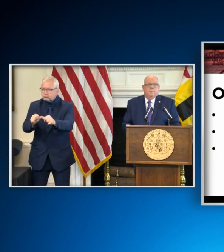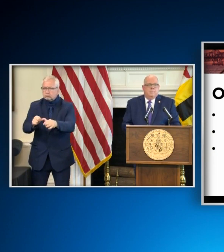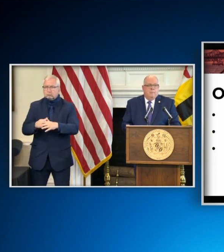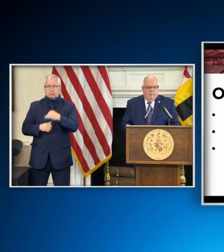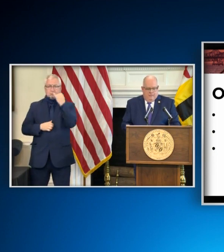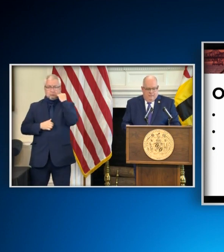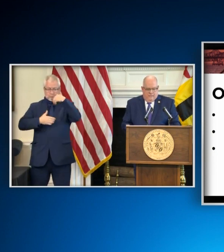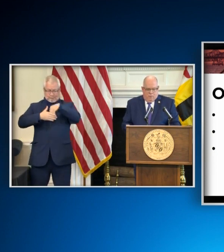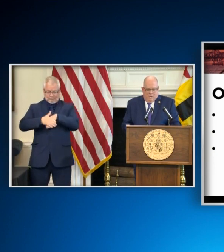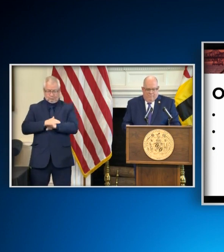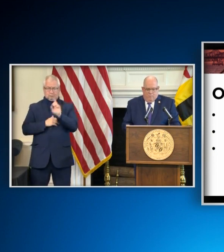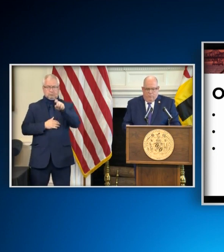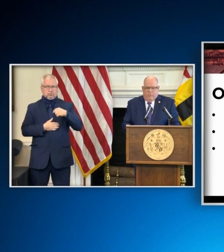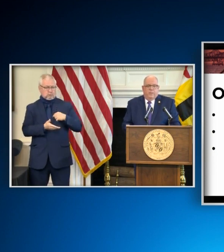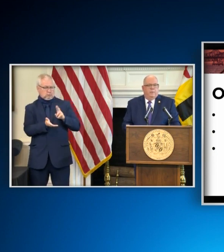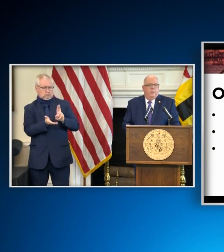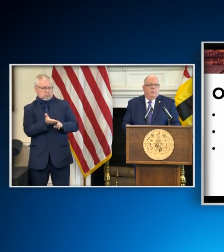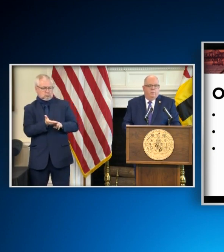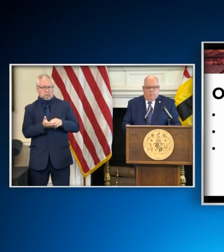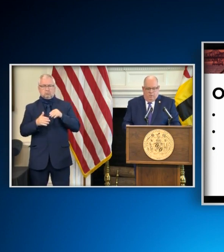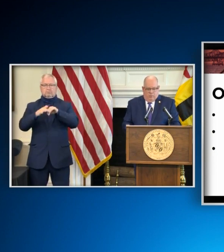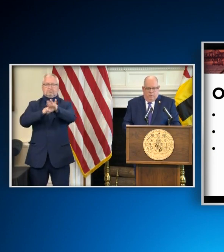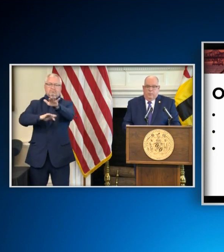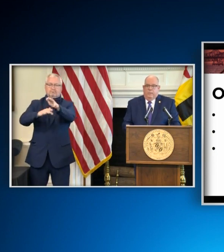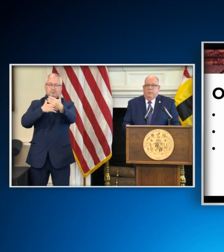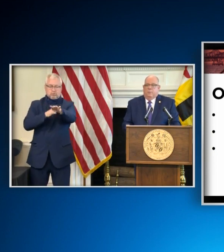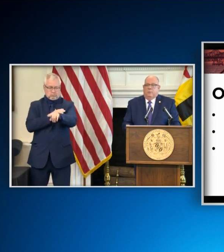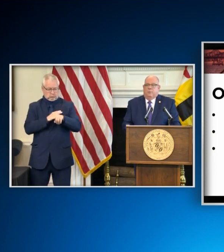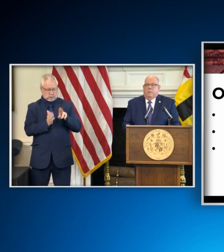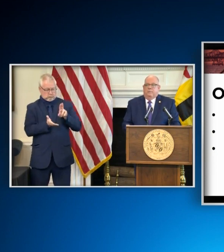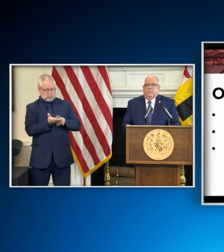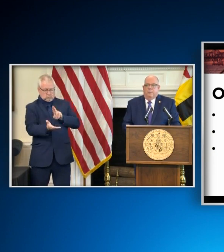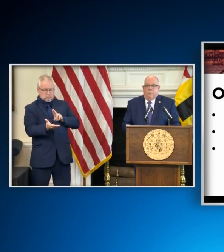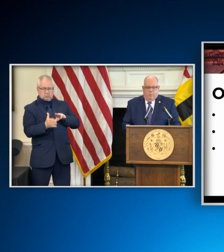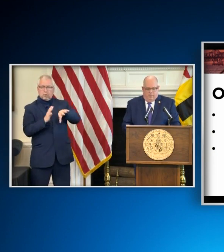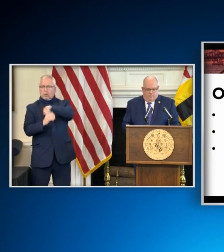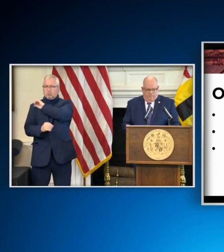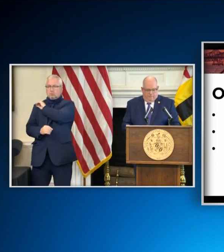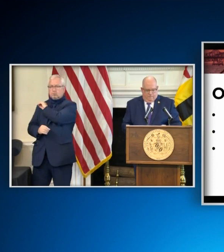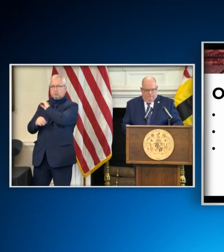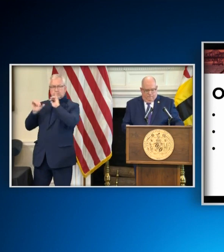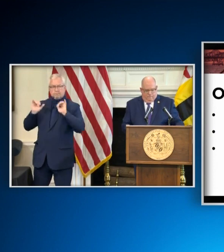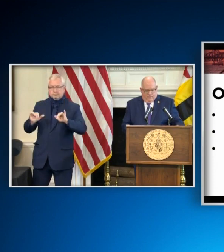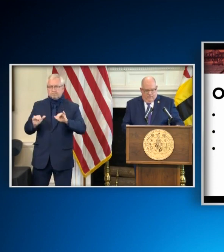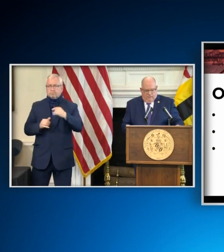POOLS WILL BE REQUIRED TO POST SIGNAGE WARNING ANYONE WHO IS SICK NOT TO ENTER.